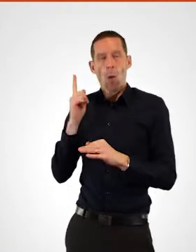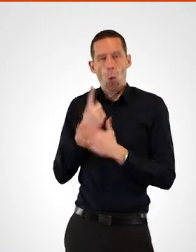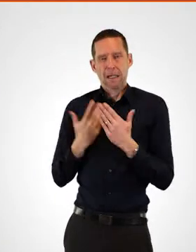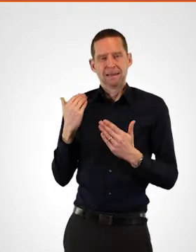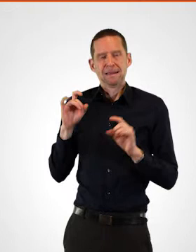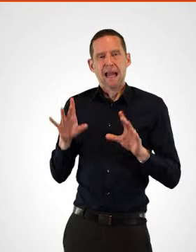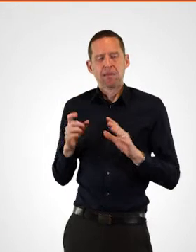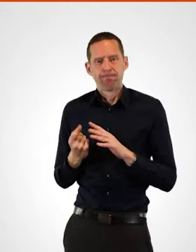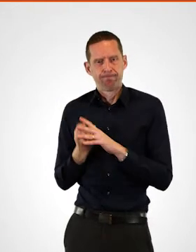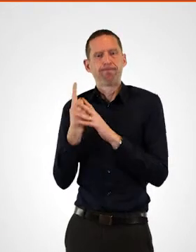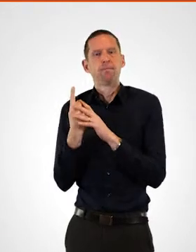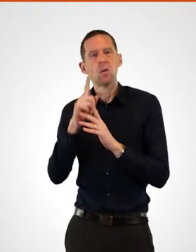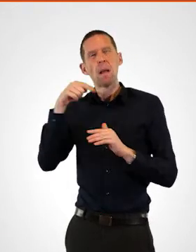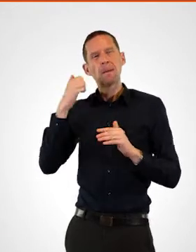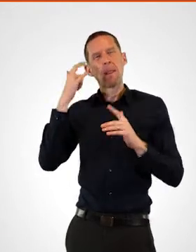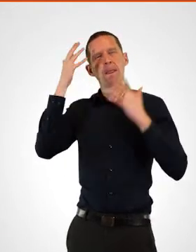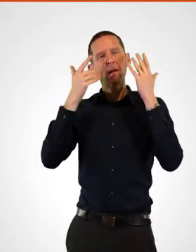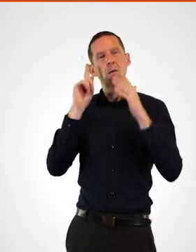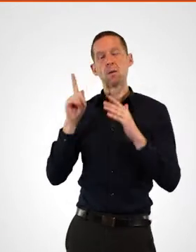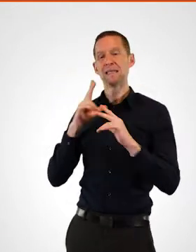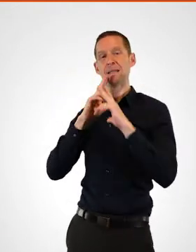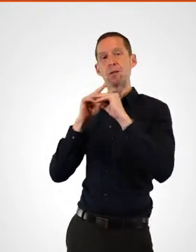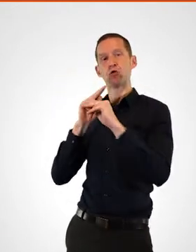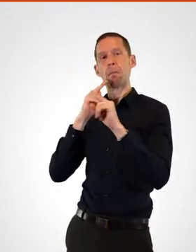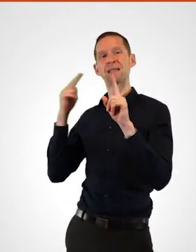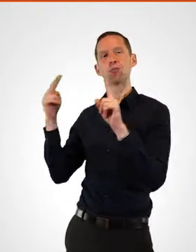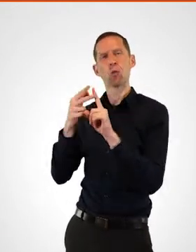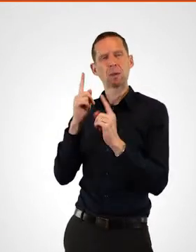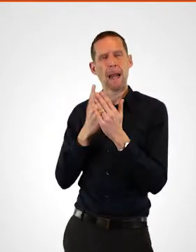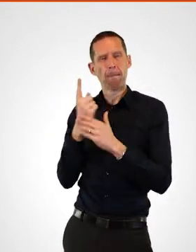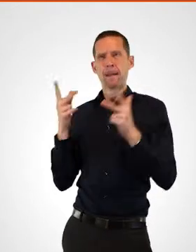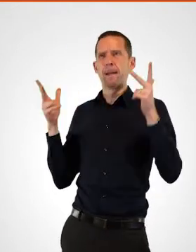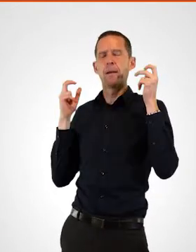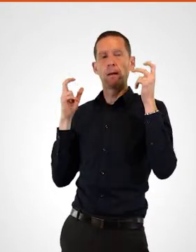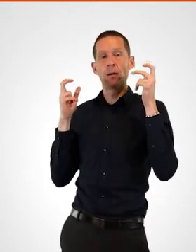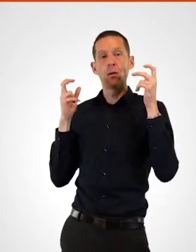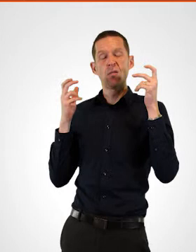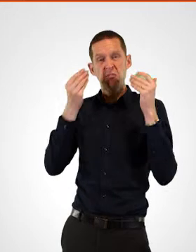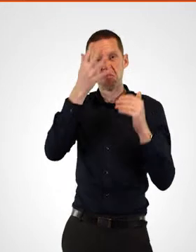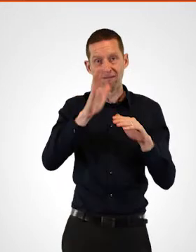but we need to think a bit about what's going on in speech perception and of course the thing about speech,